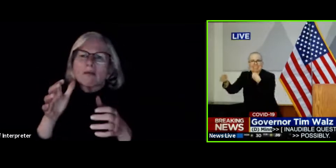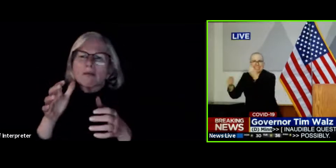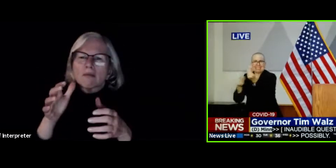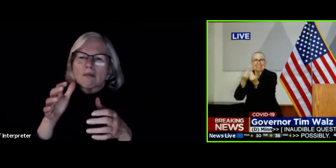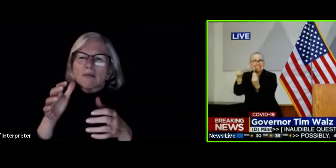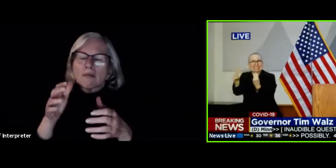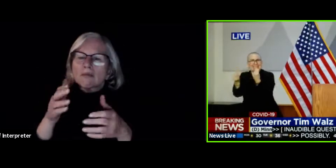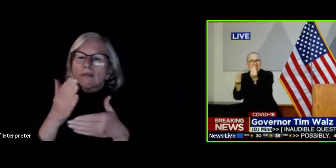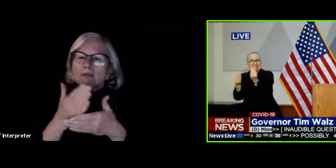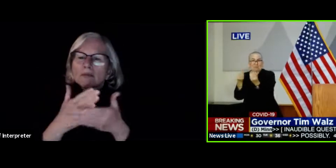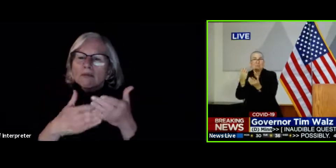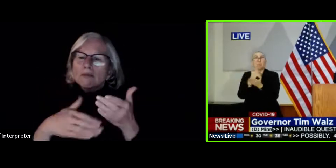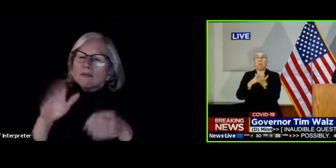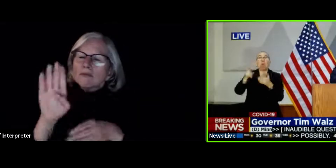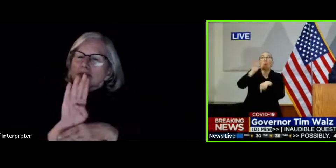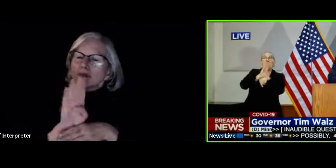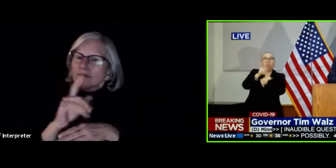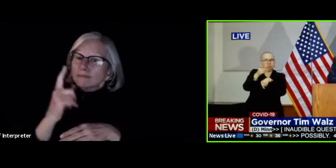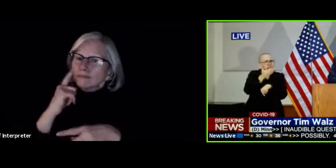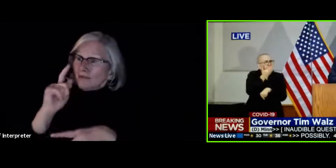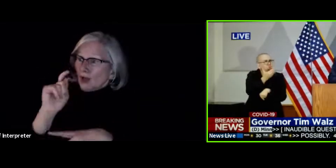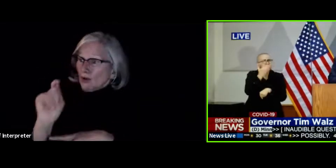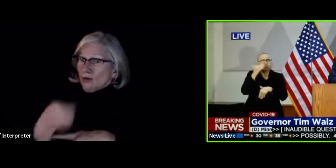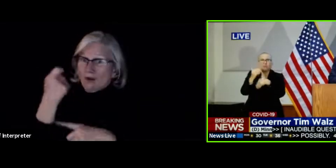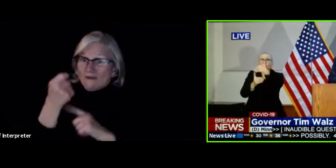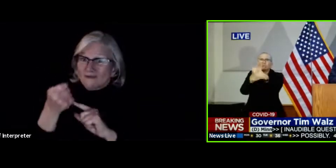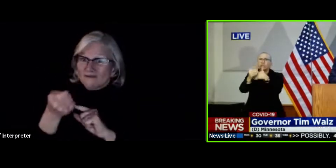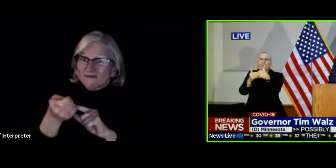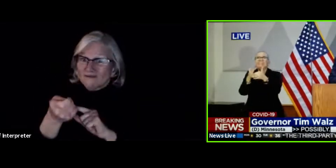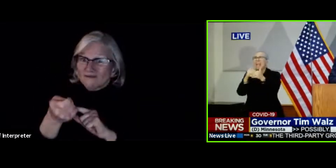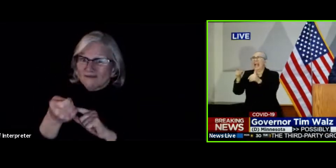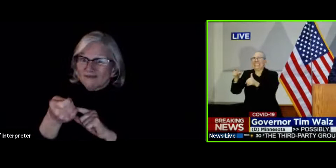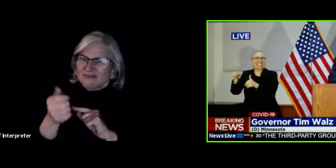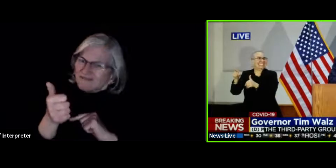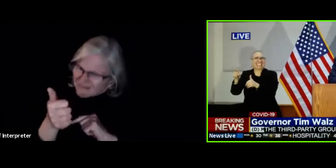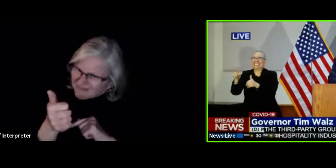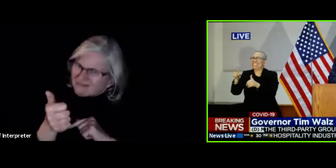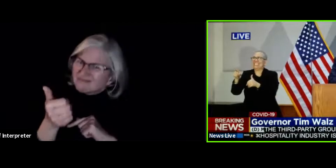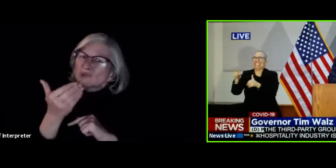THAN ANY OTHERS. DO YOU GIVE AN IN CENTTIVE TO THEM RATHER THAN THE MOM AND POP STANDS,